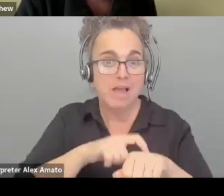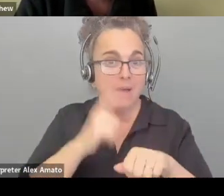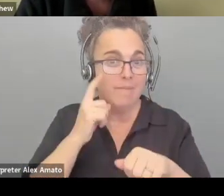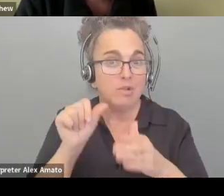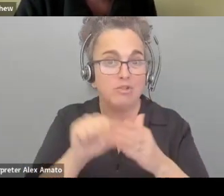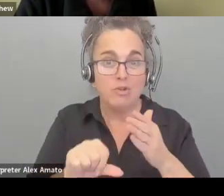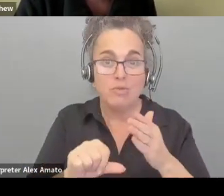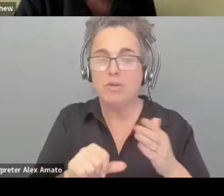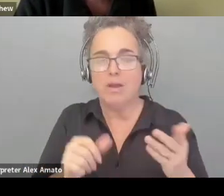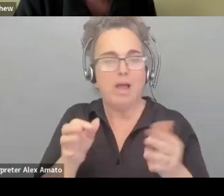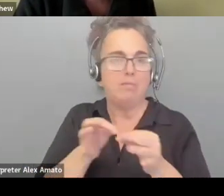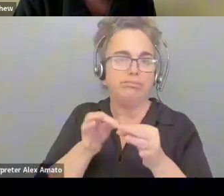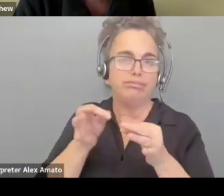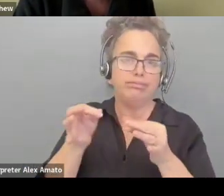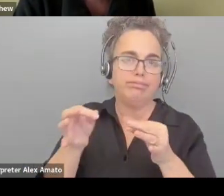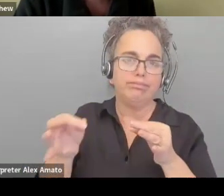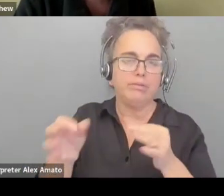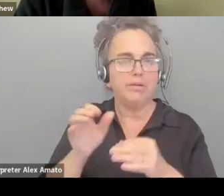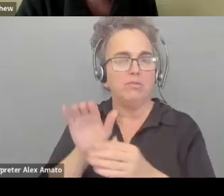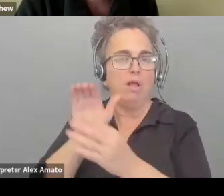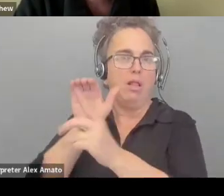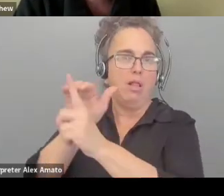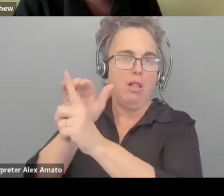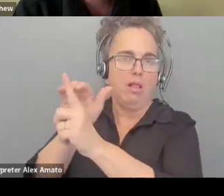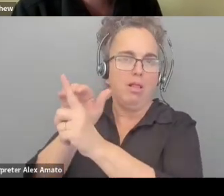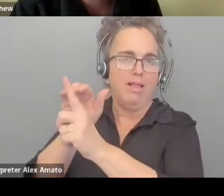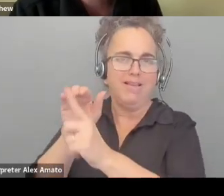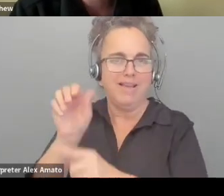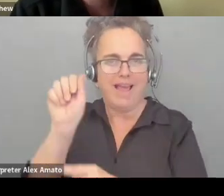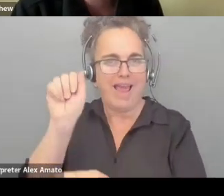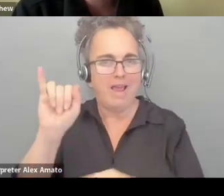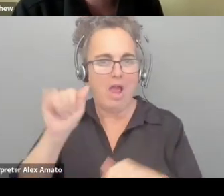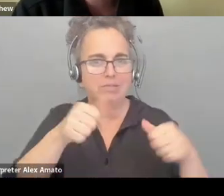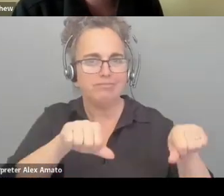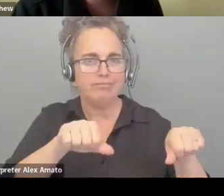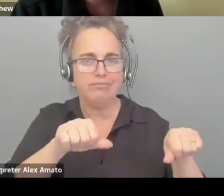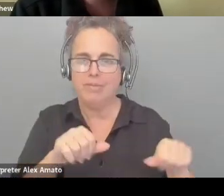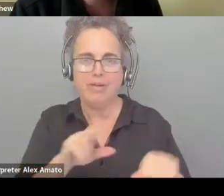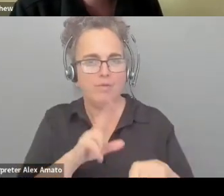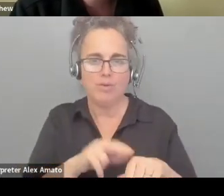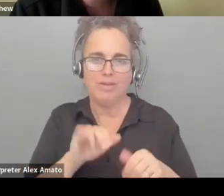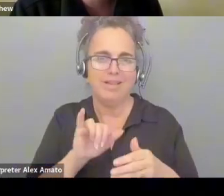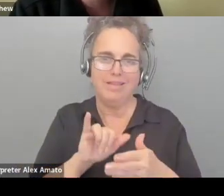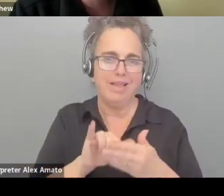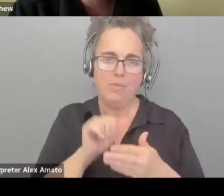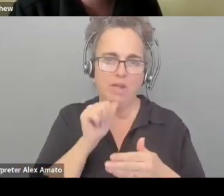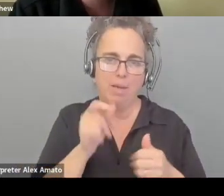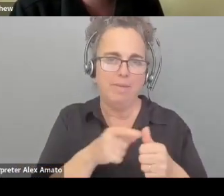The sort of ways in which we might imagine AI are not the first ones that will be deployed. What I'm saying is that your cyborgs -